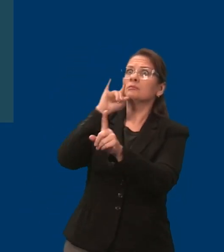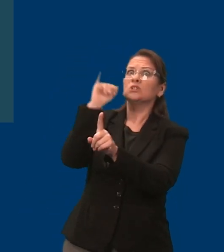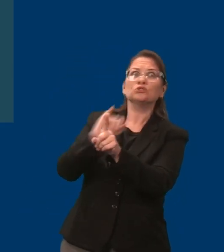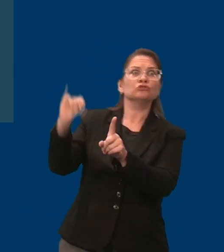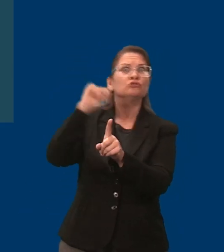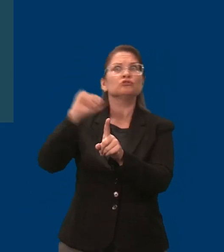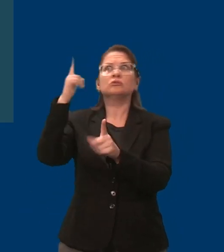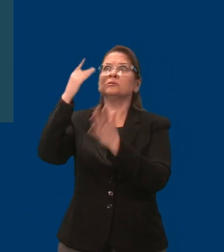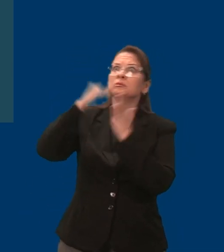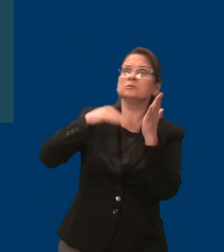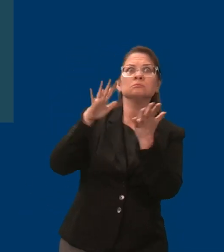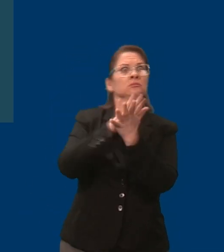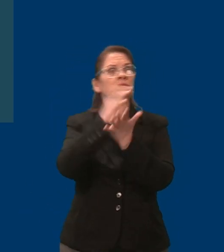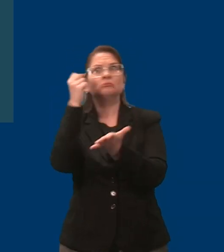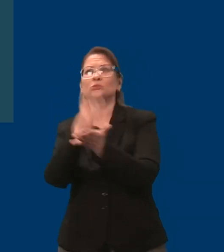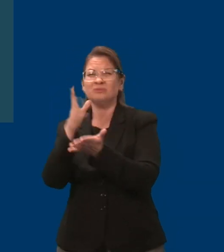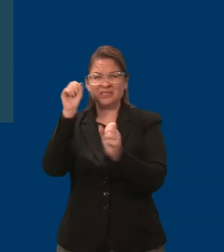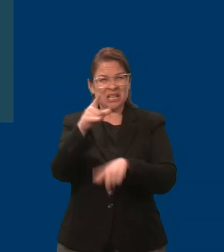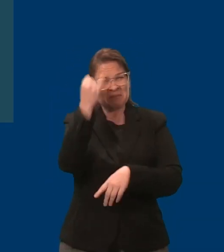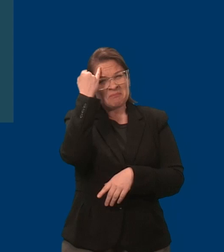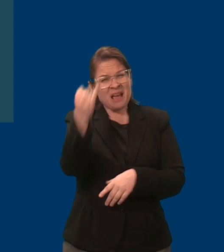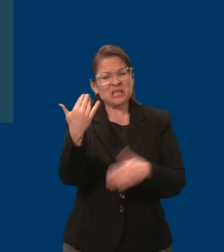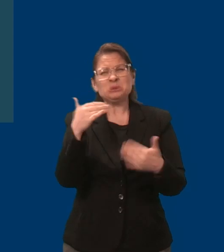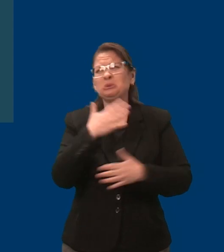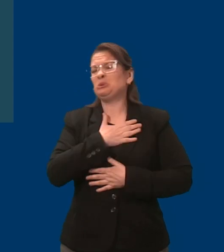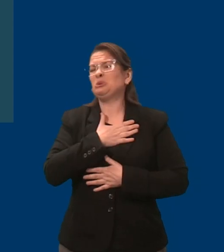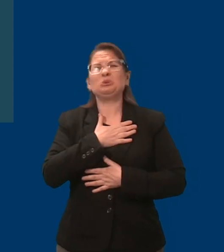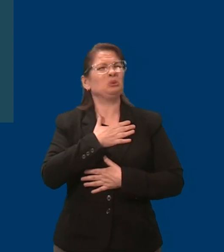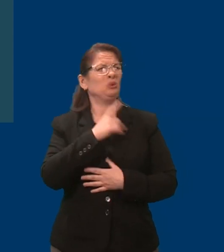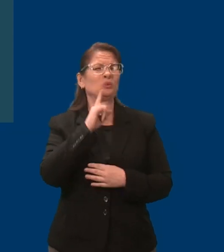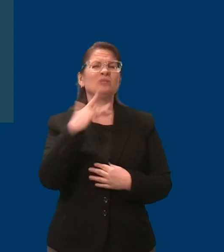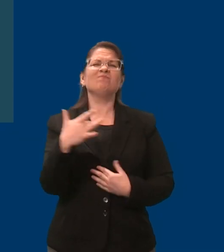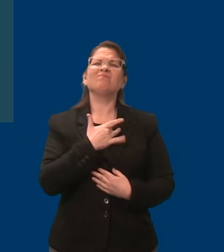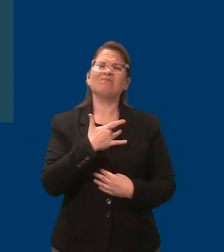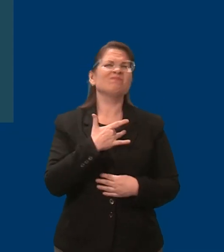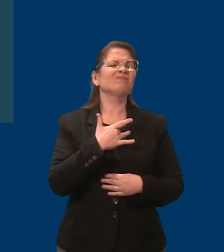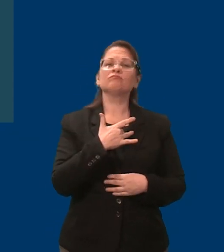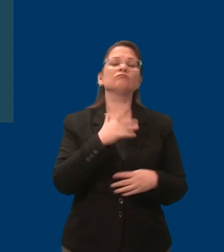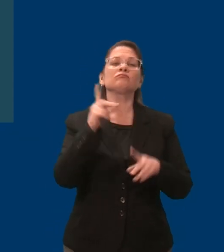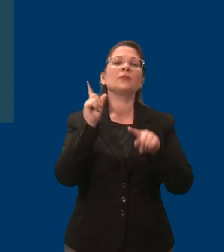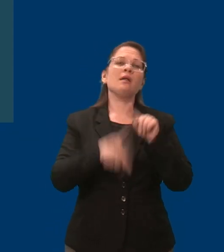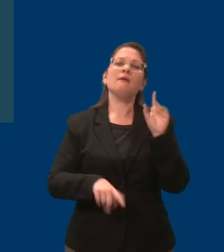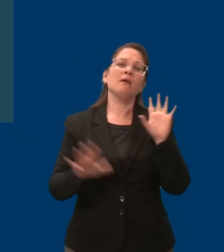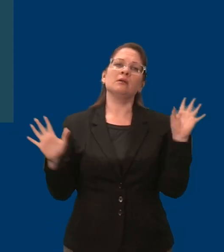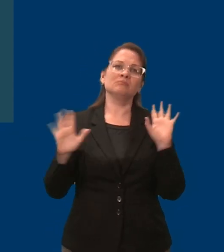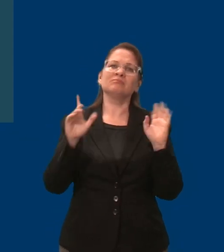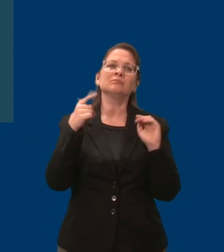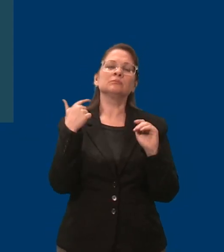to see a specialty doctor, can you? We were lucky because our child was so sick--